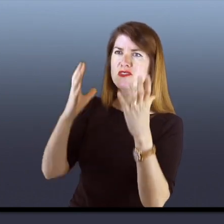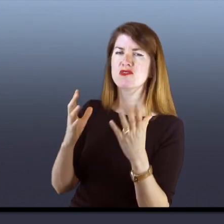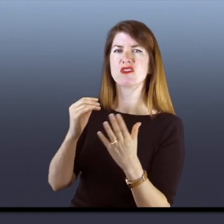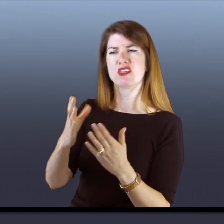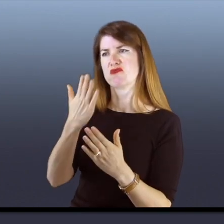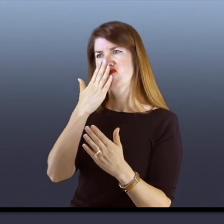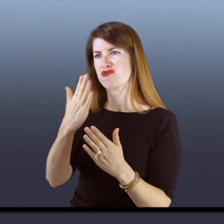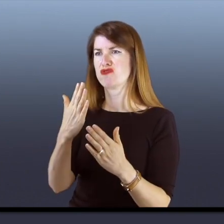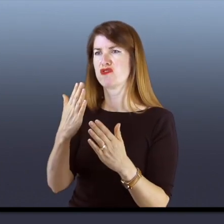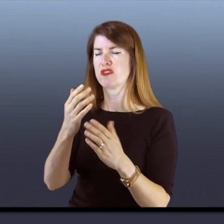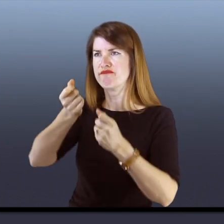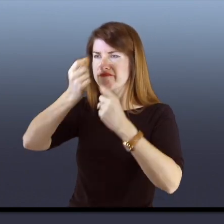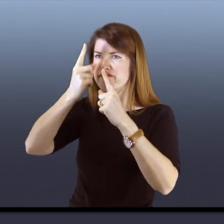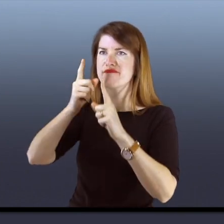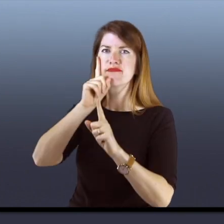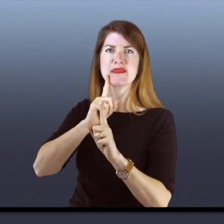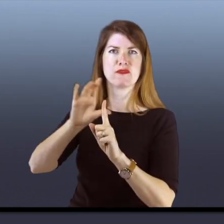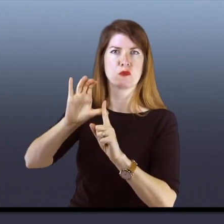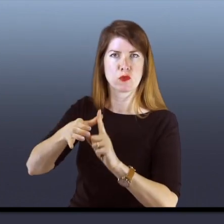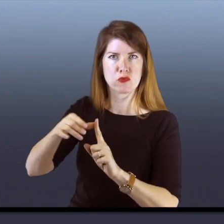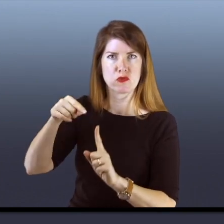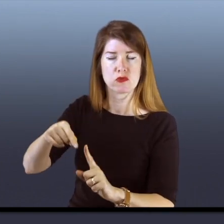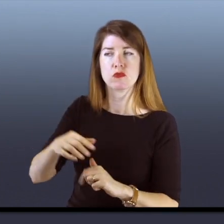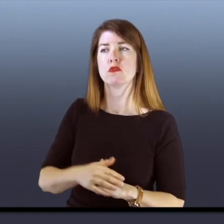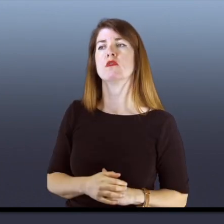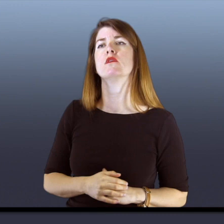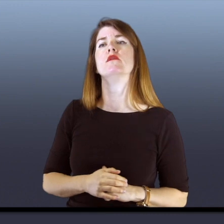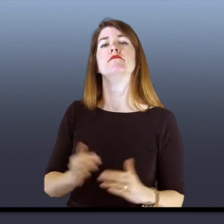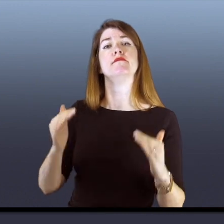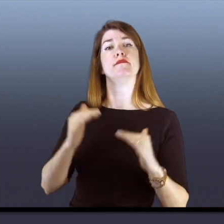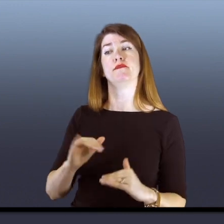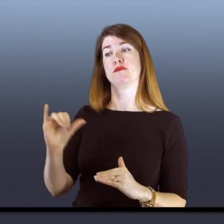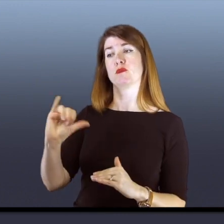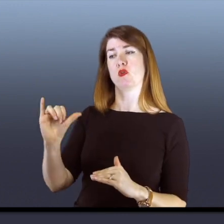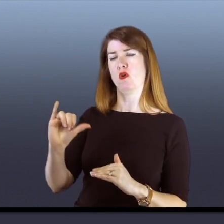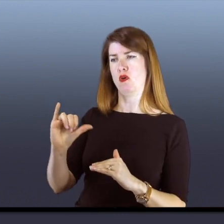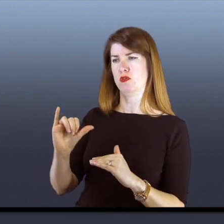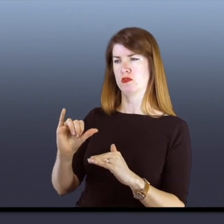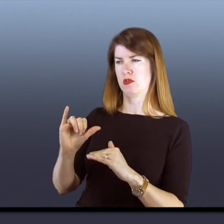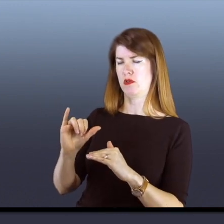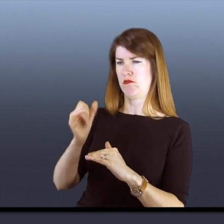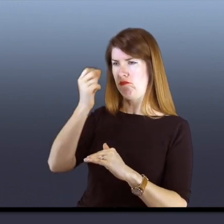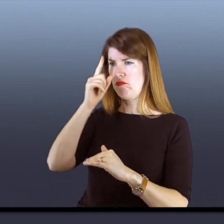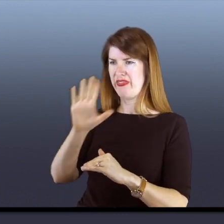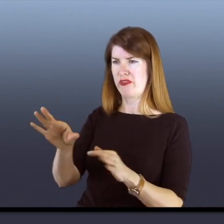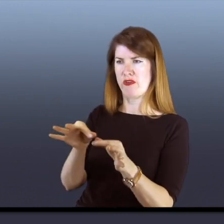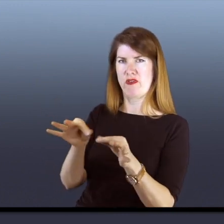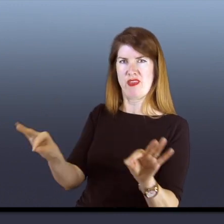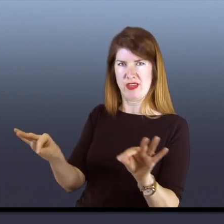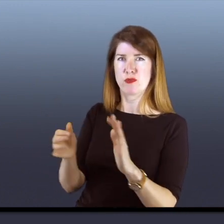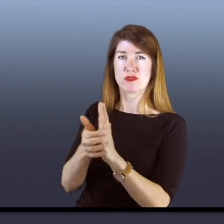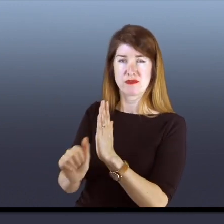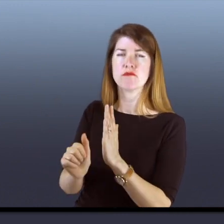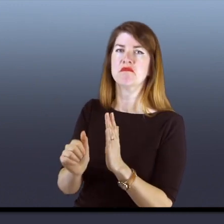and they got a good strong sense of deaf culture? Also establishing their language level is also very important.